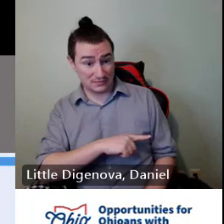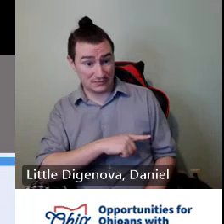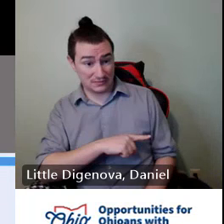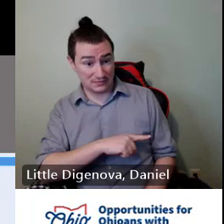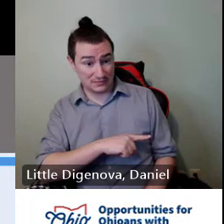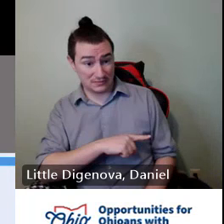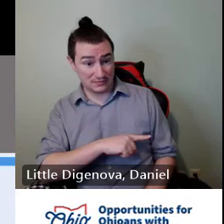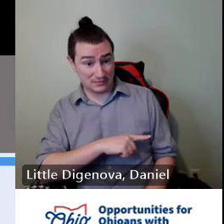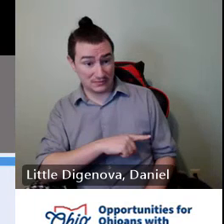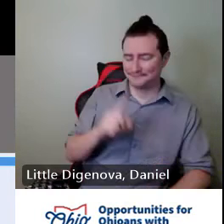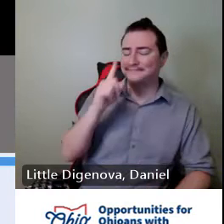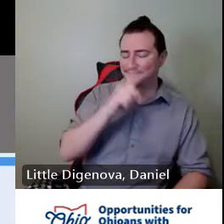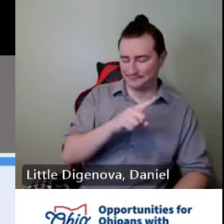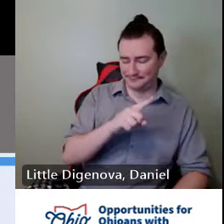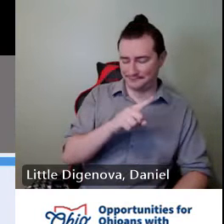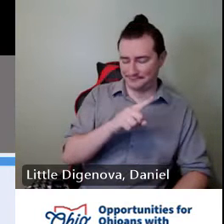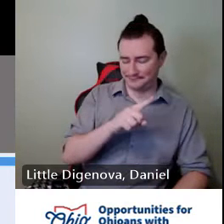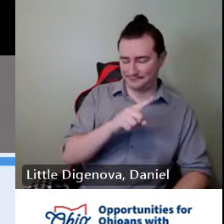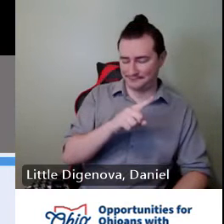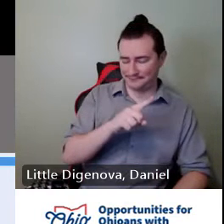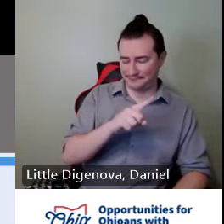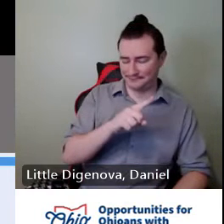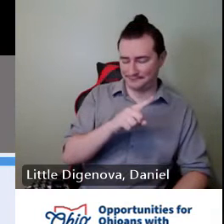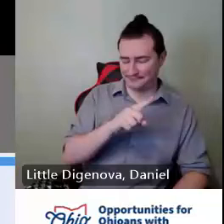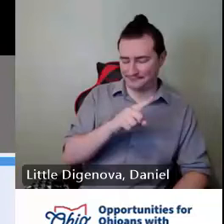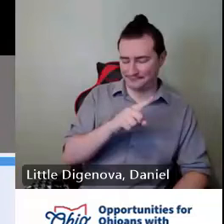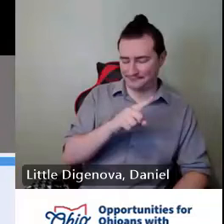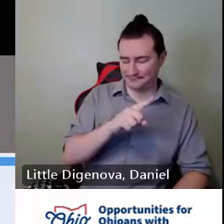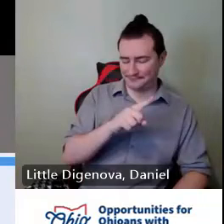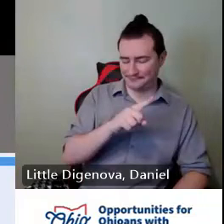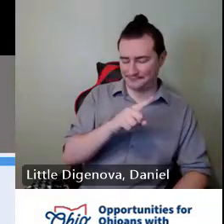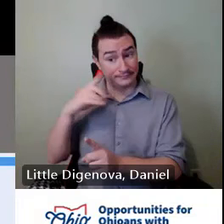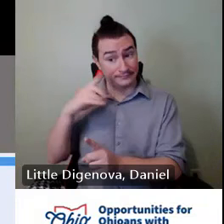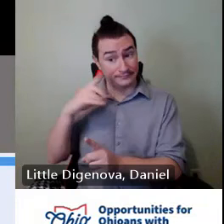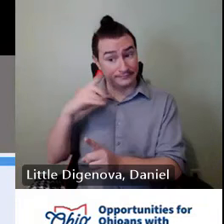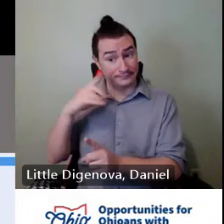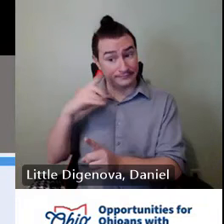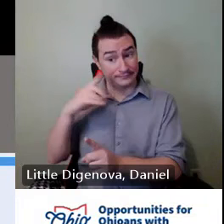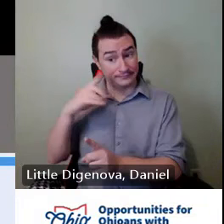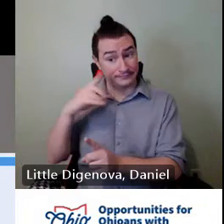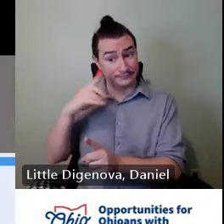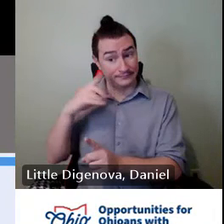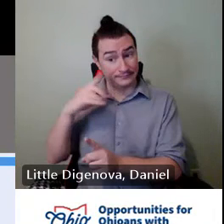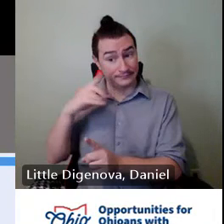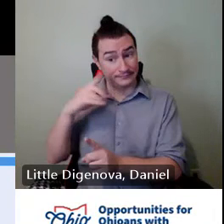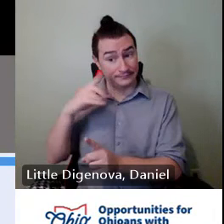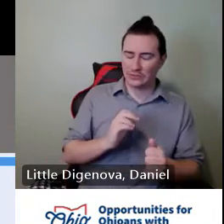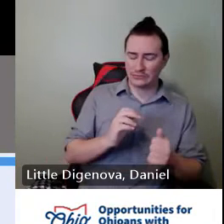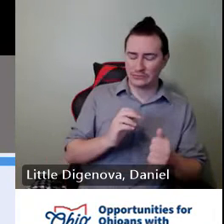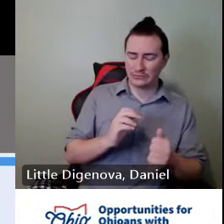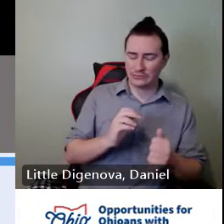Employees with disabilities are held to the organization's expectations for job performance and consequences for low